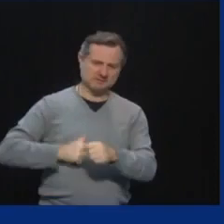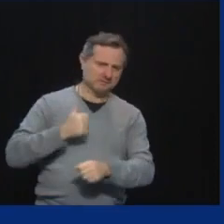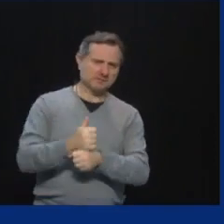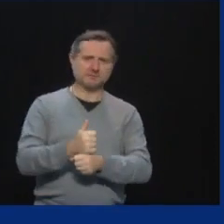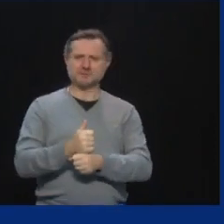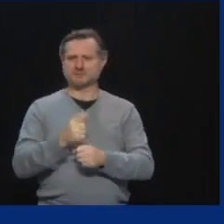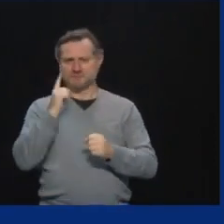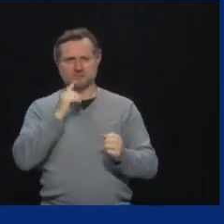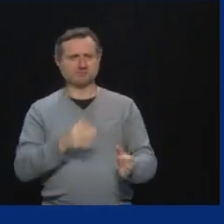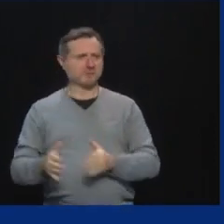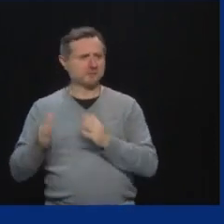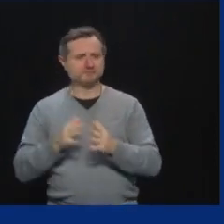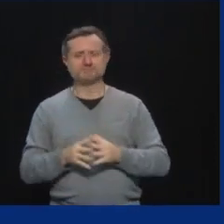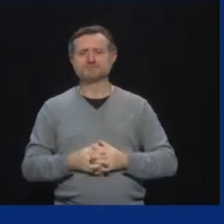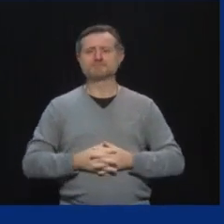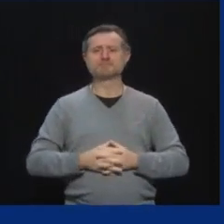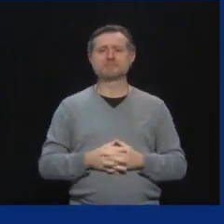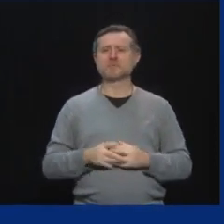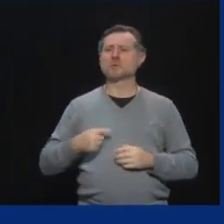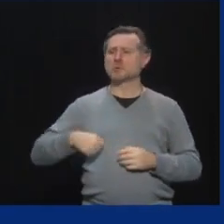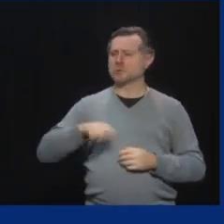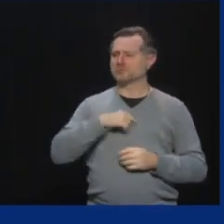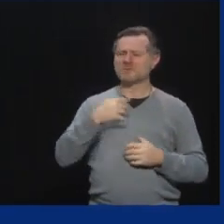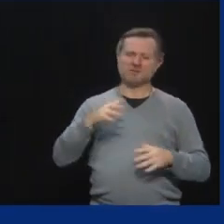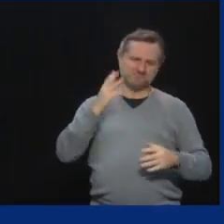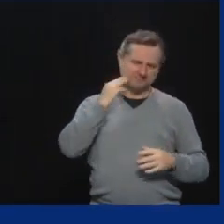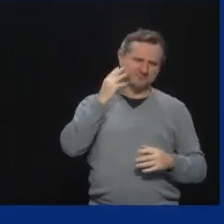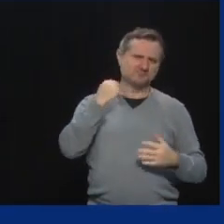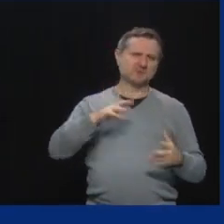we've been through crises before. I've set up operation centers to deal with